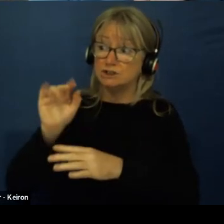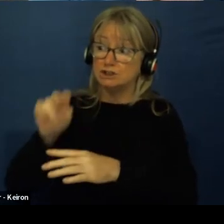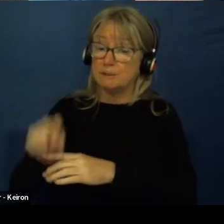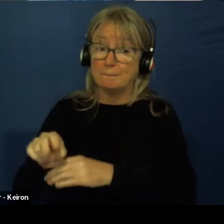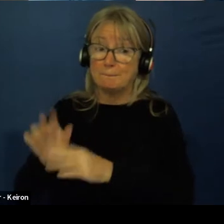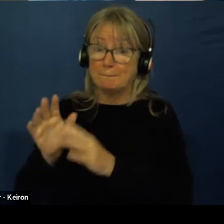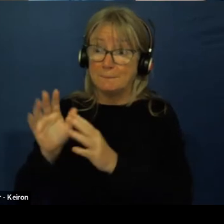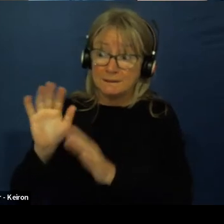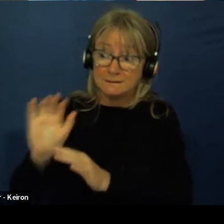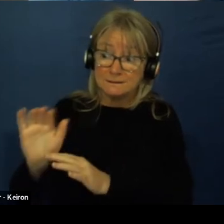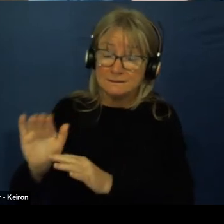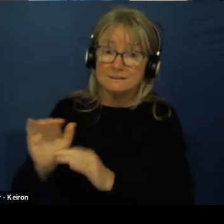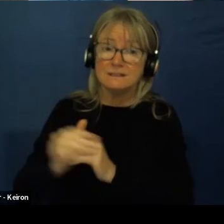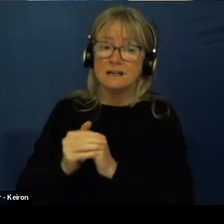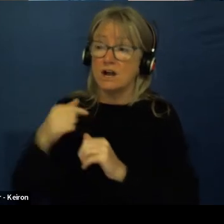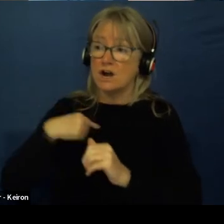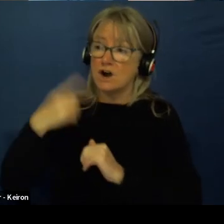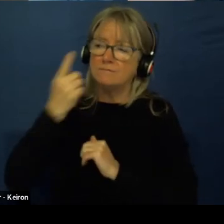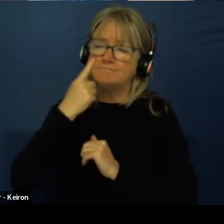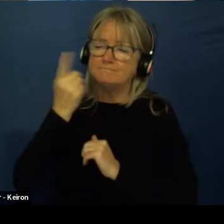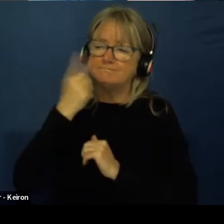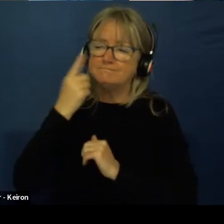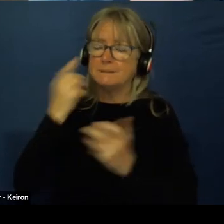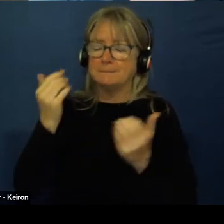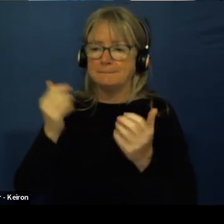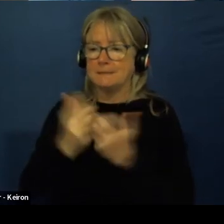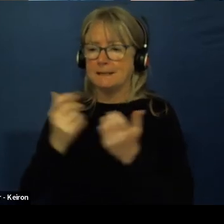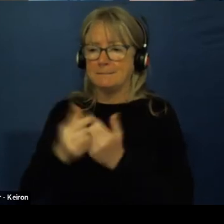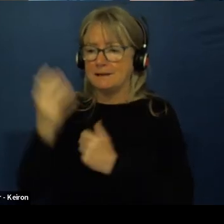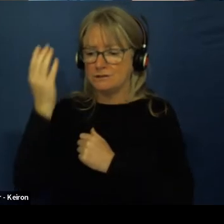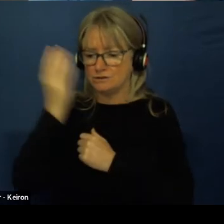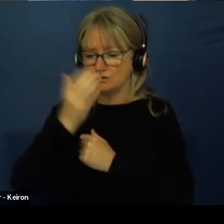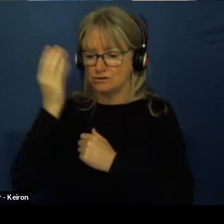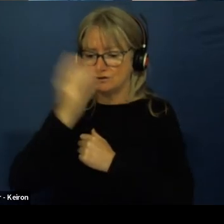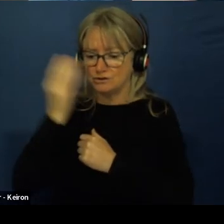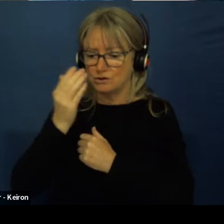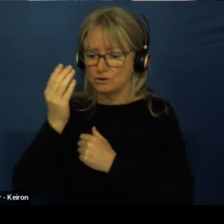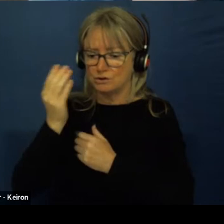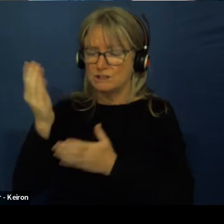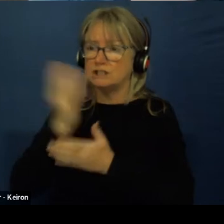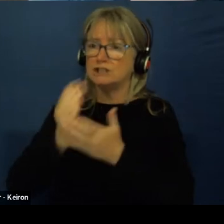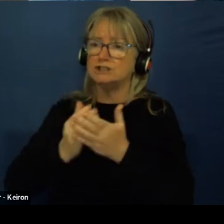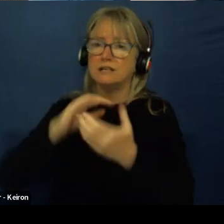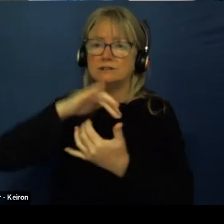I've noticed that there are a lot of schools. Sharing social stories.